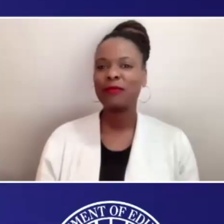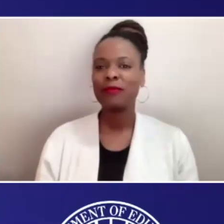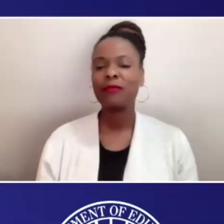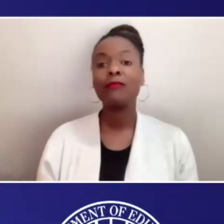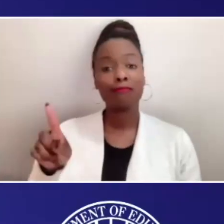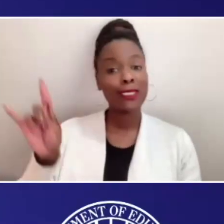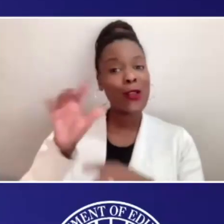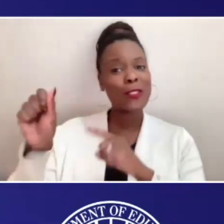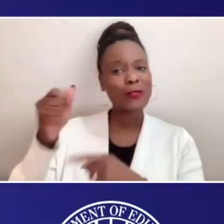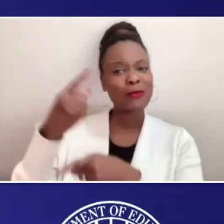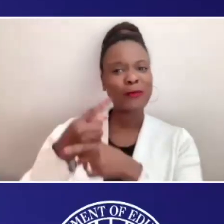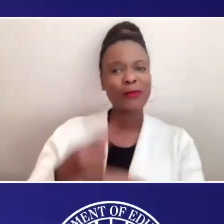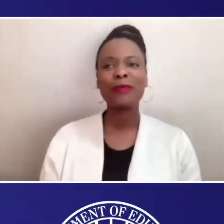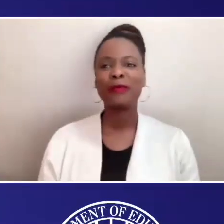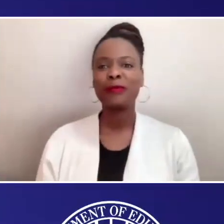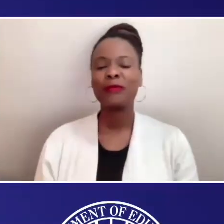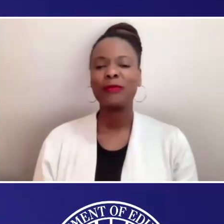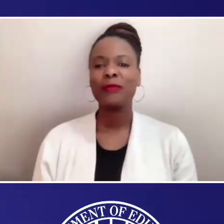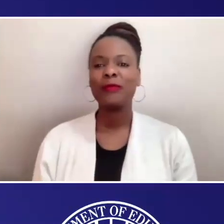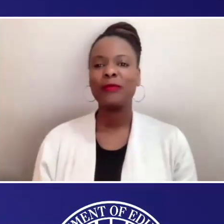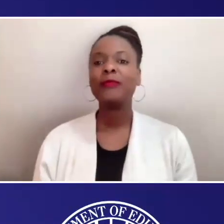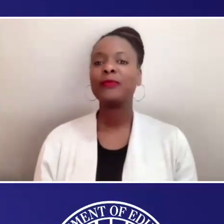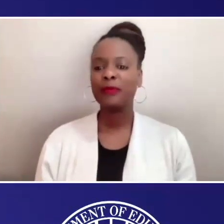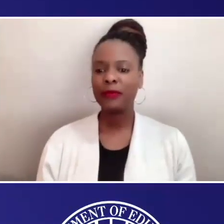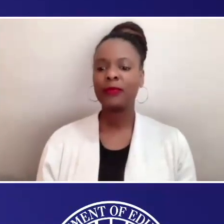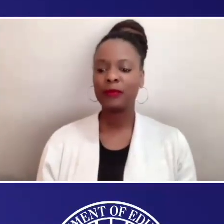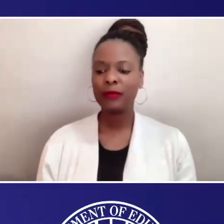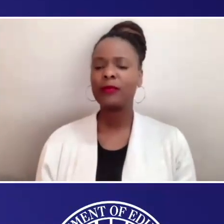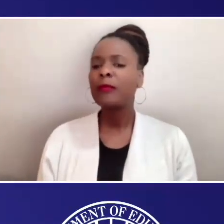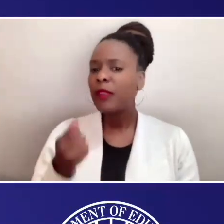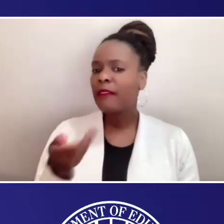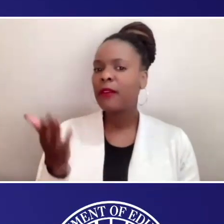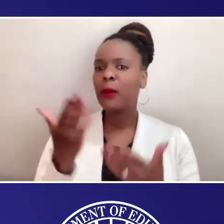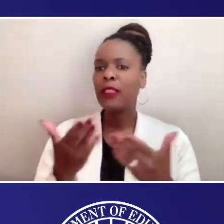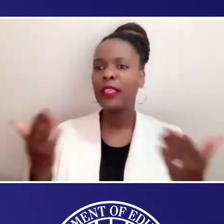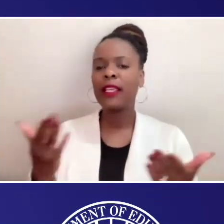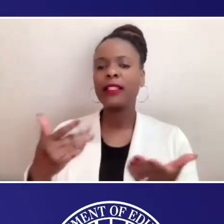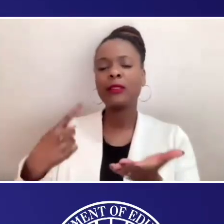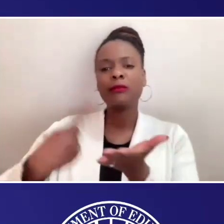isn't he? Alright, so a couple things that we want to chat through before we dive in